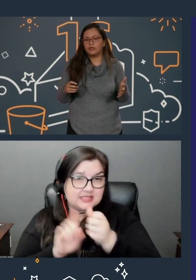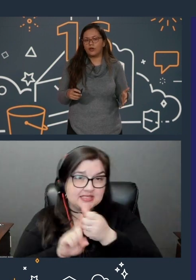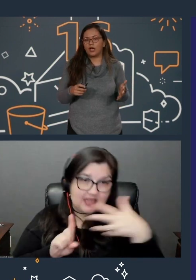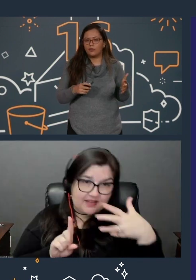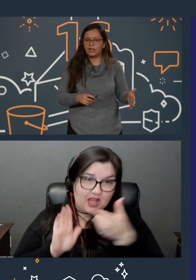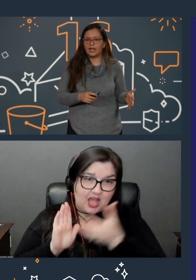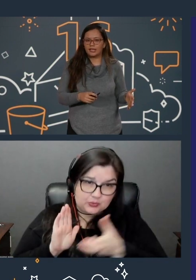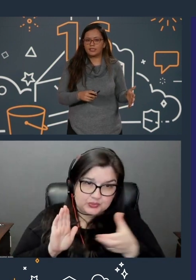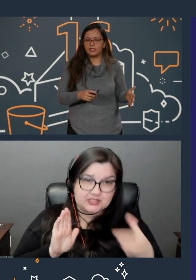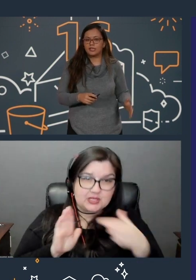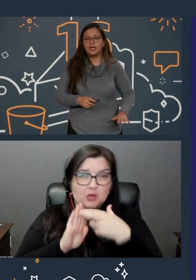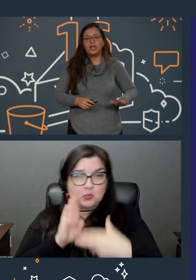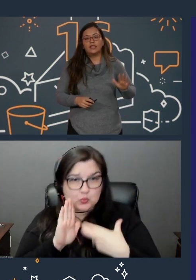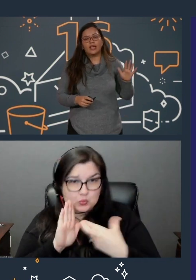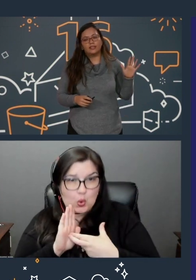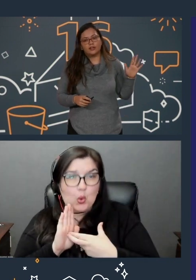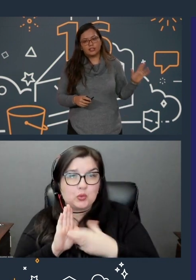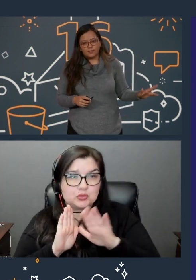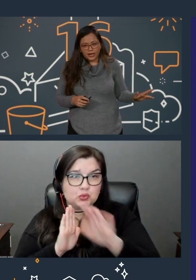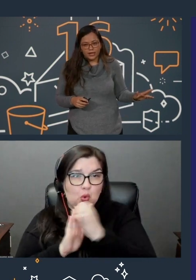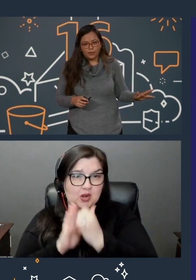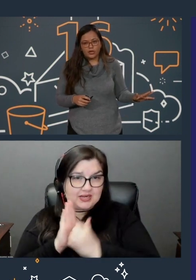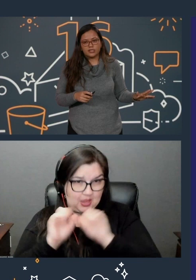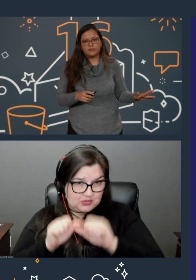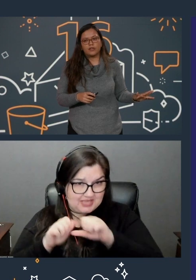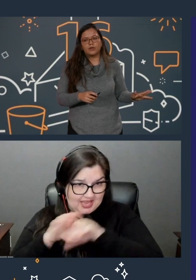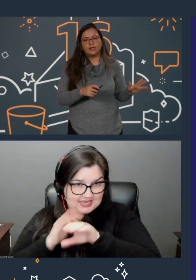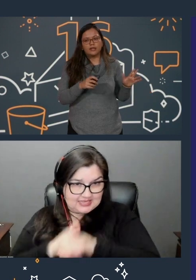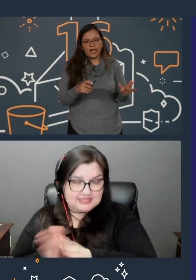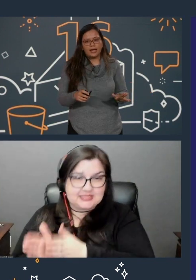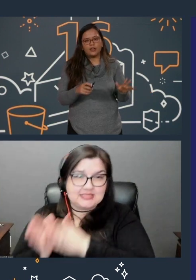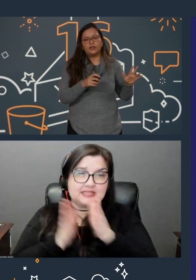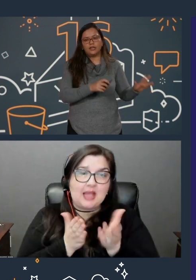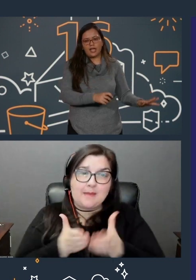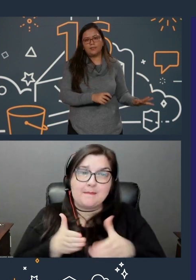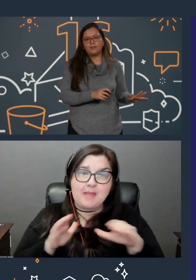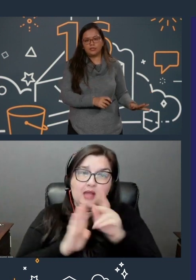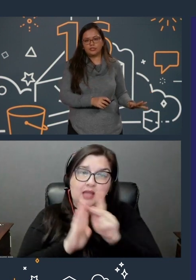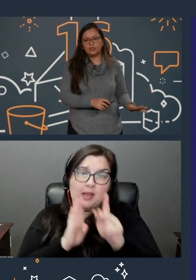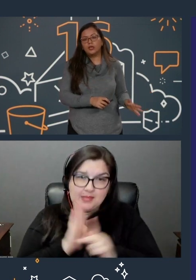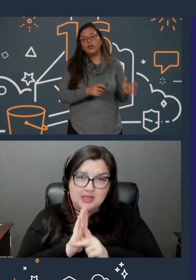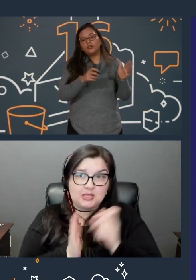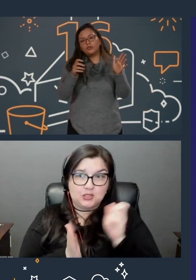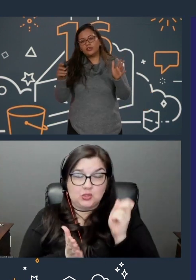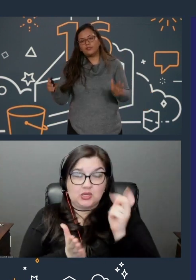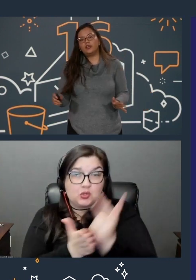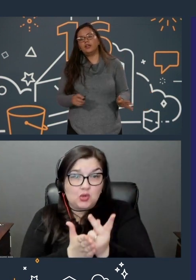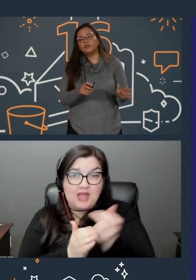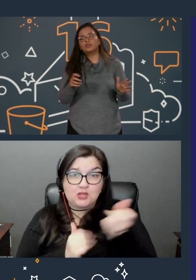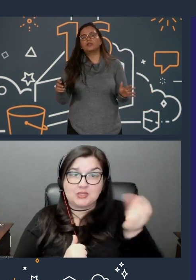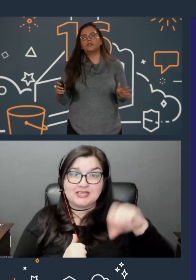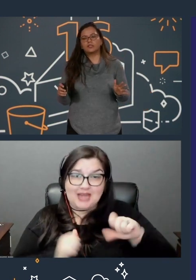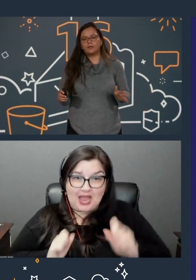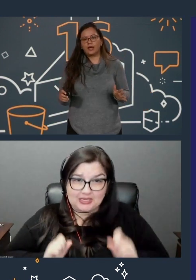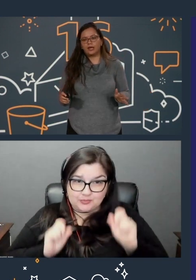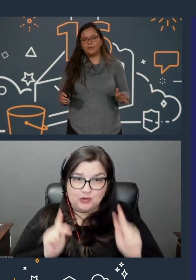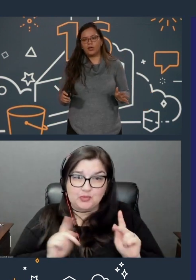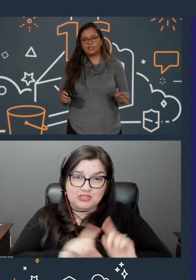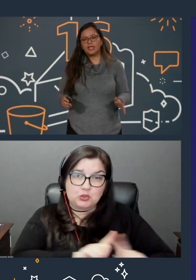in your account can access. Then there is bucket policy where you can grant or deny permission to different users using bucket policy